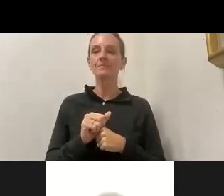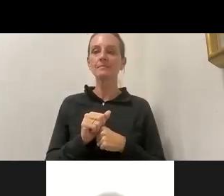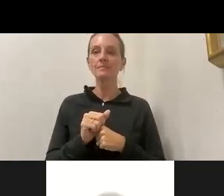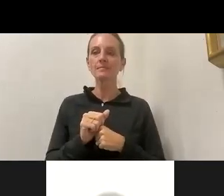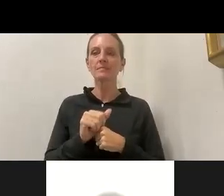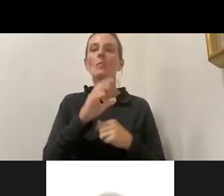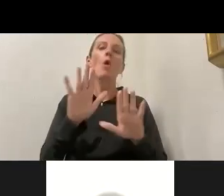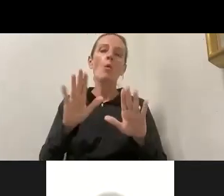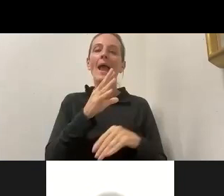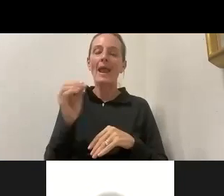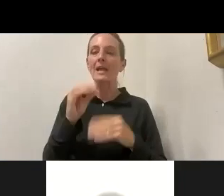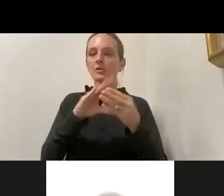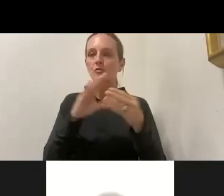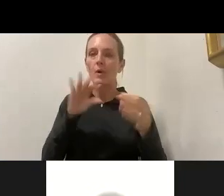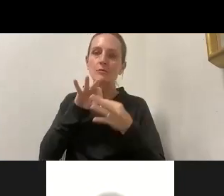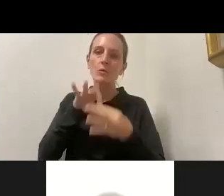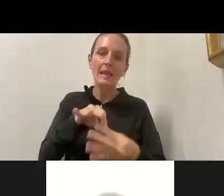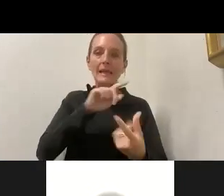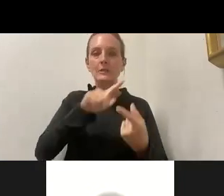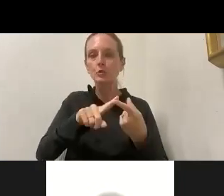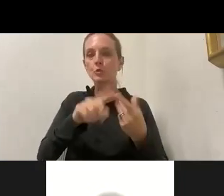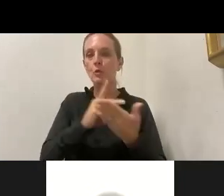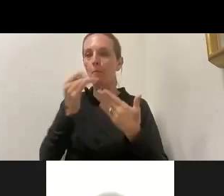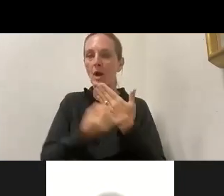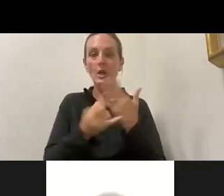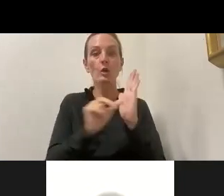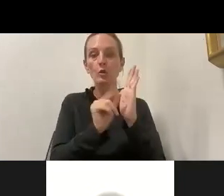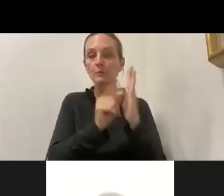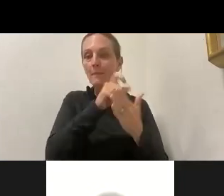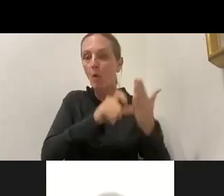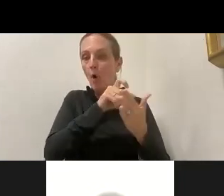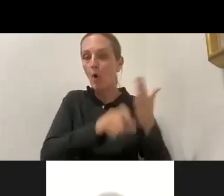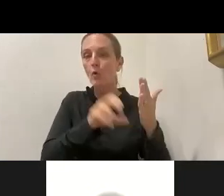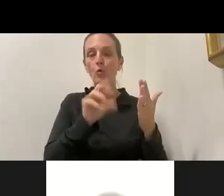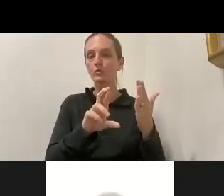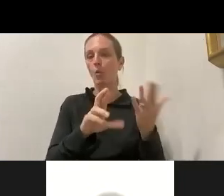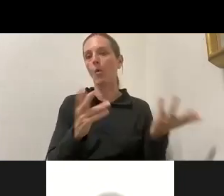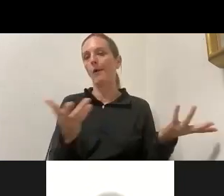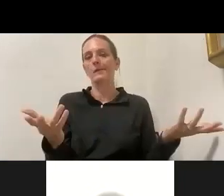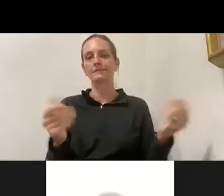could include, whether they are newspaper articles or things that you have had published online.